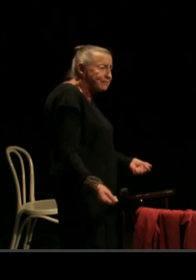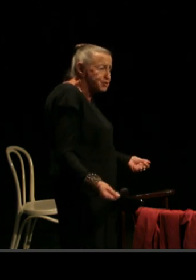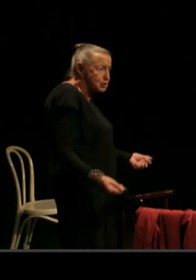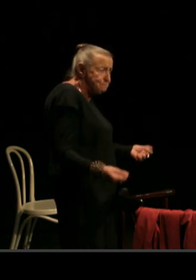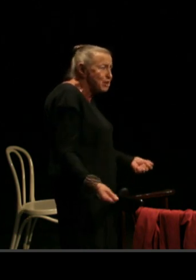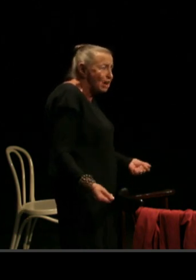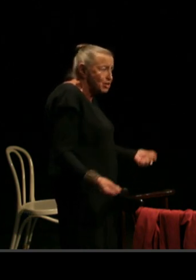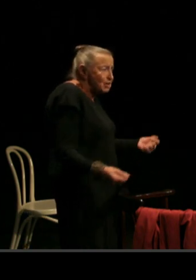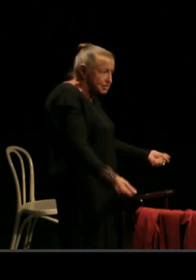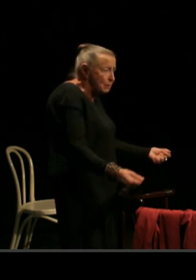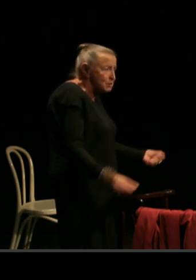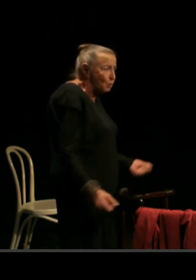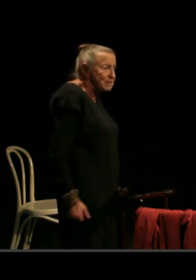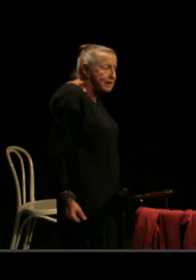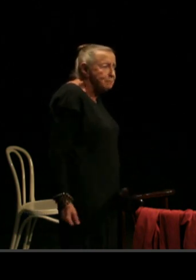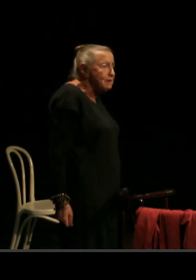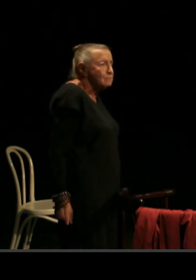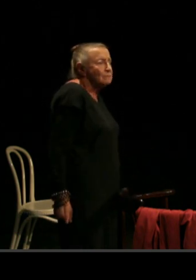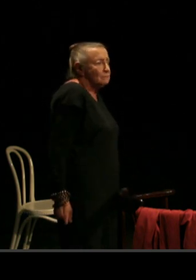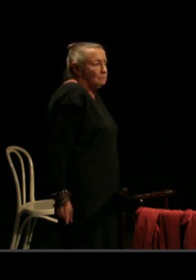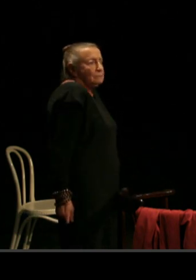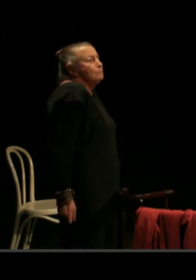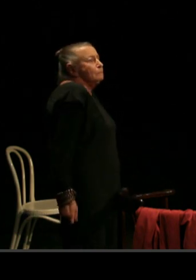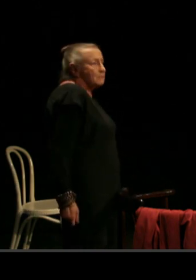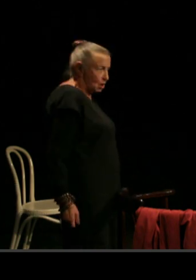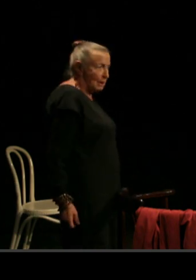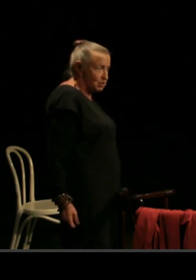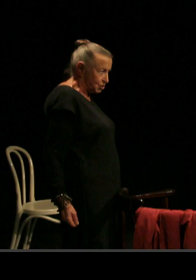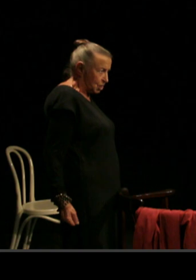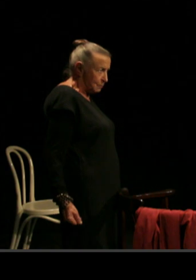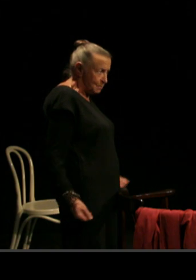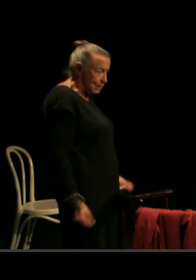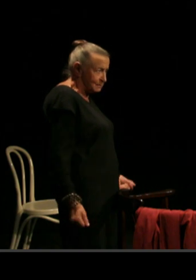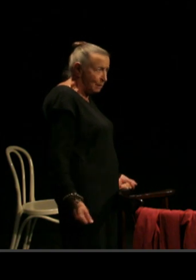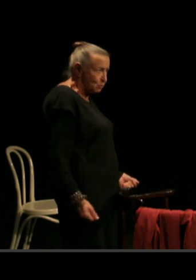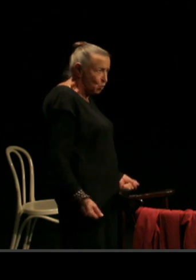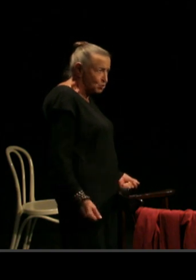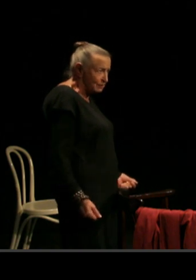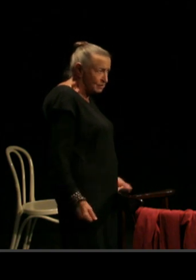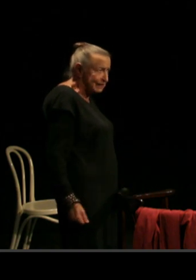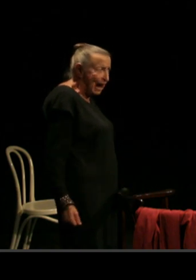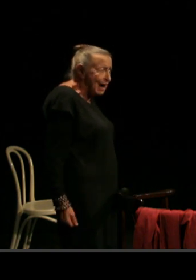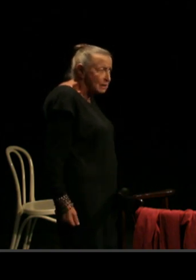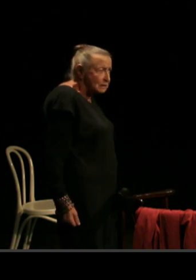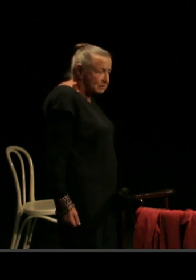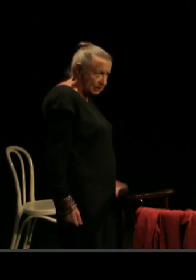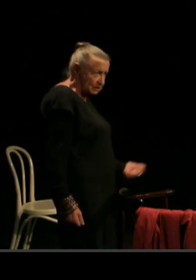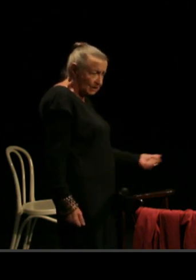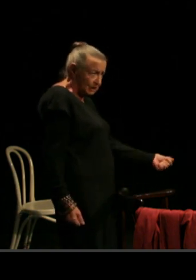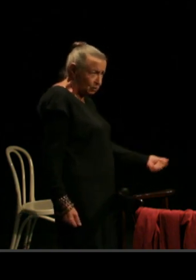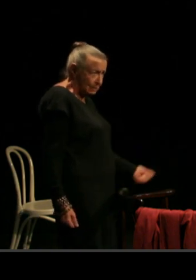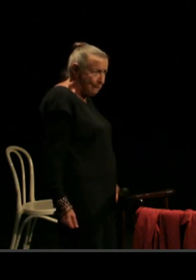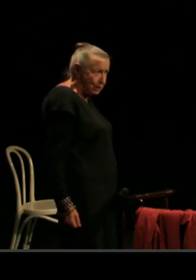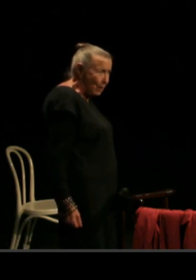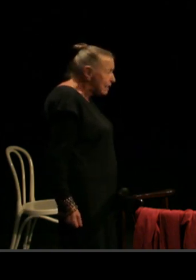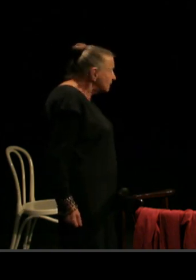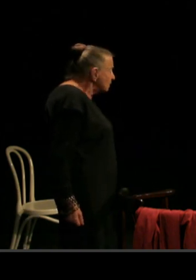to drink with these Soplicas, eat their dinner? Must I, Gerwazy Rębajło, overseer of the Horeszkos' castle,